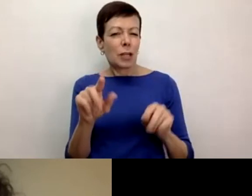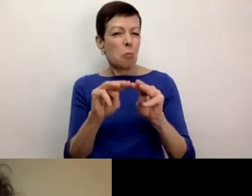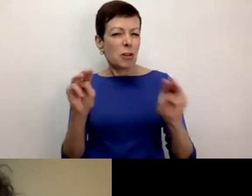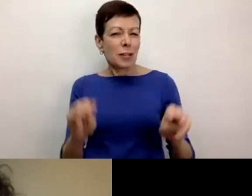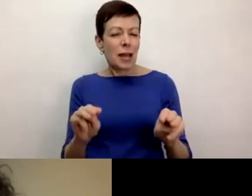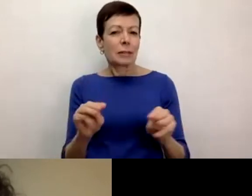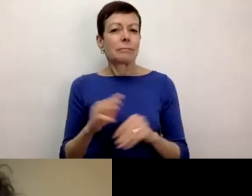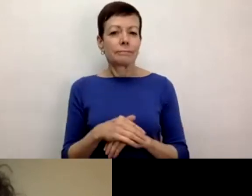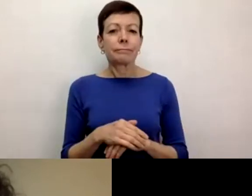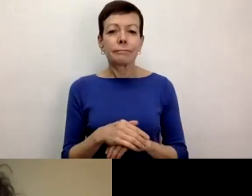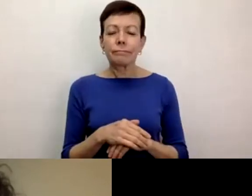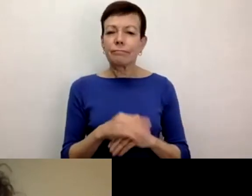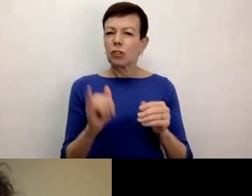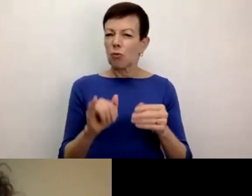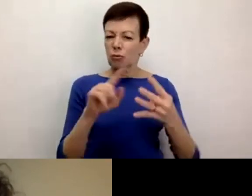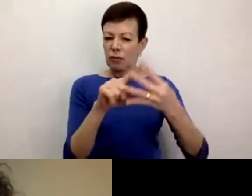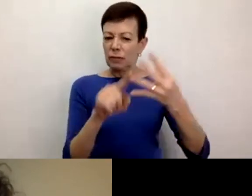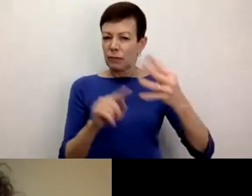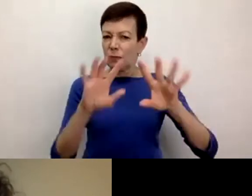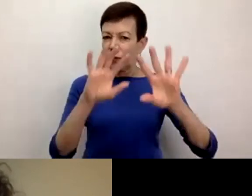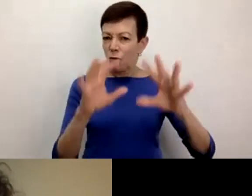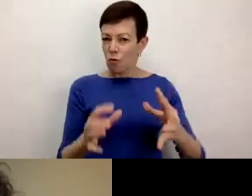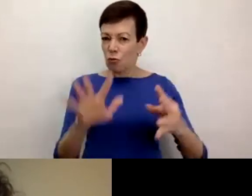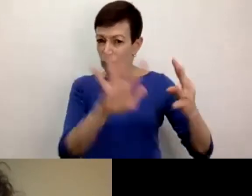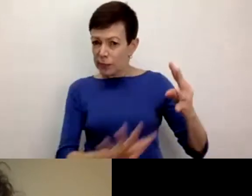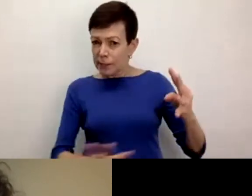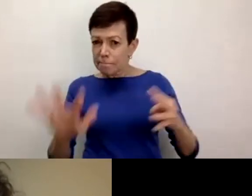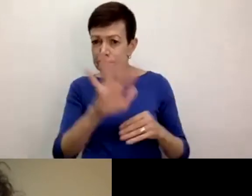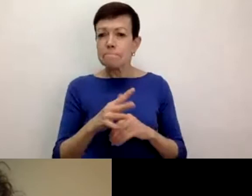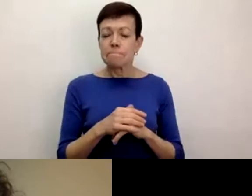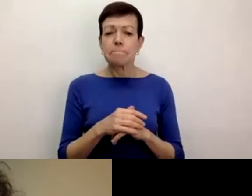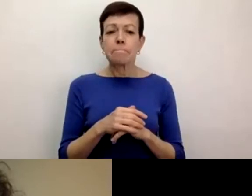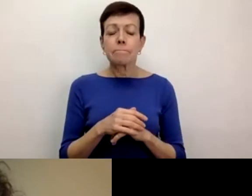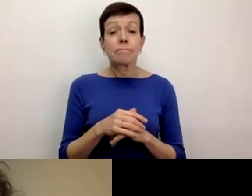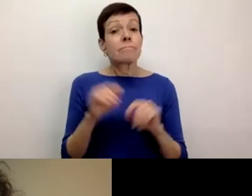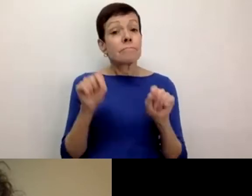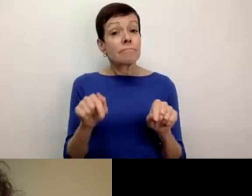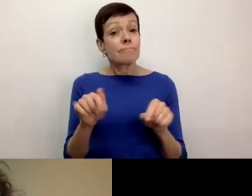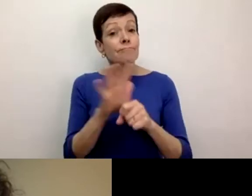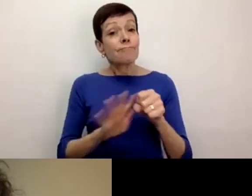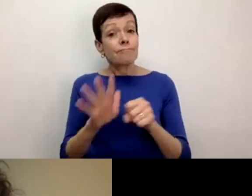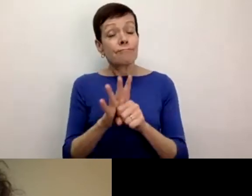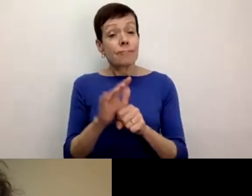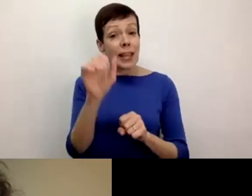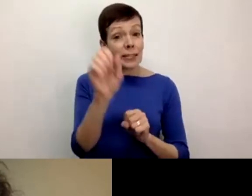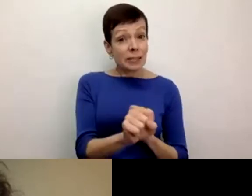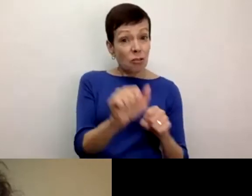And so this, this area of the world in southern Alberta and northern Montana, this is really